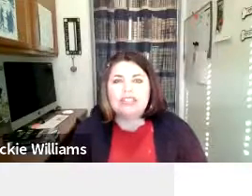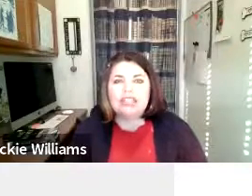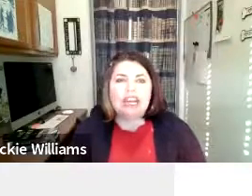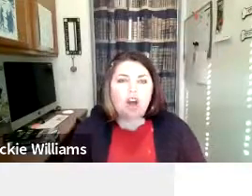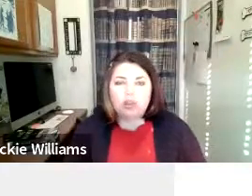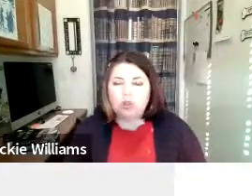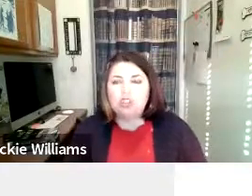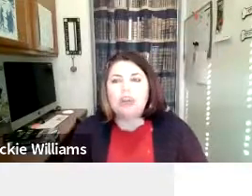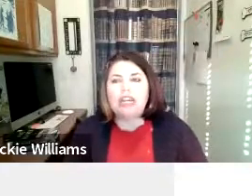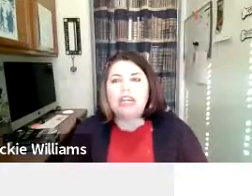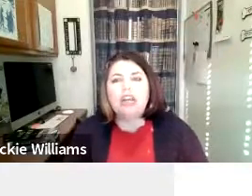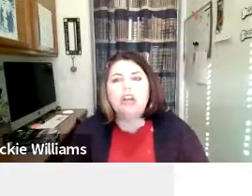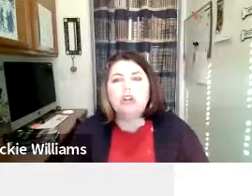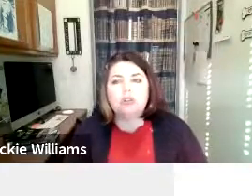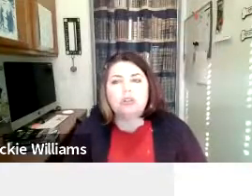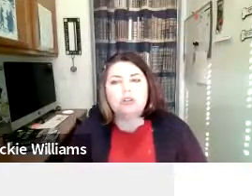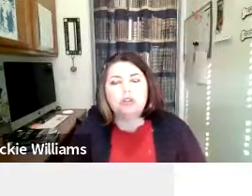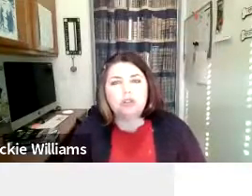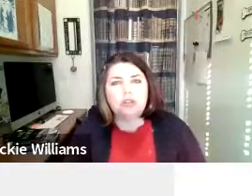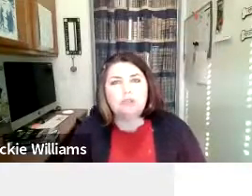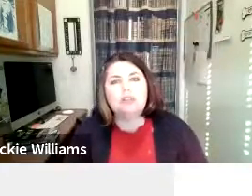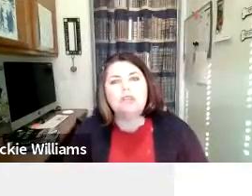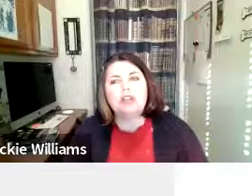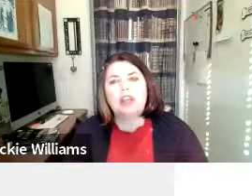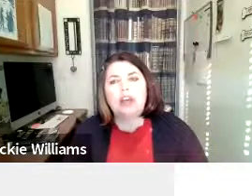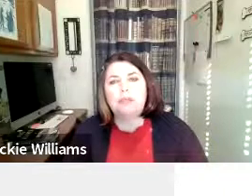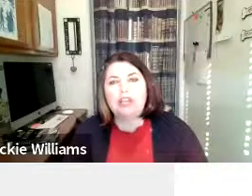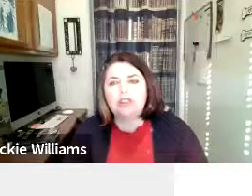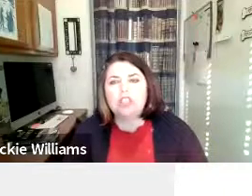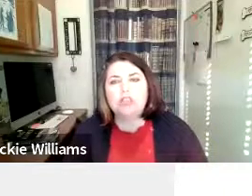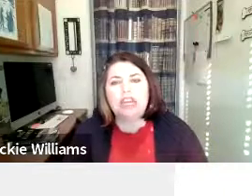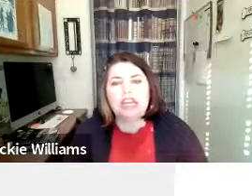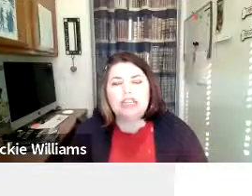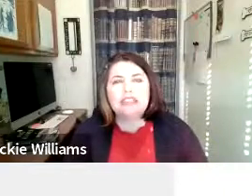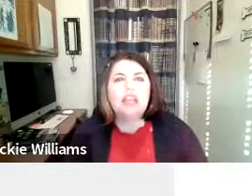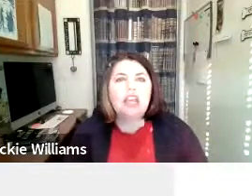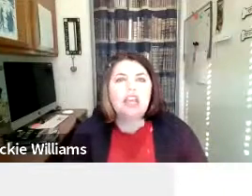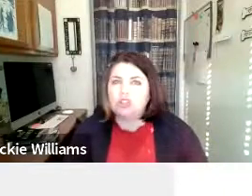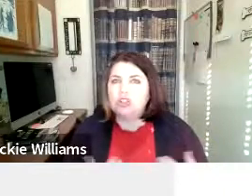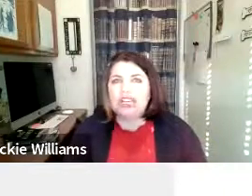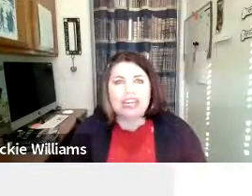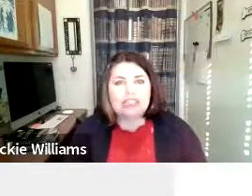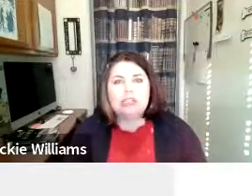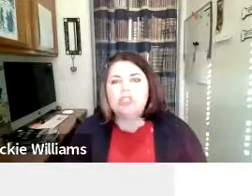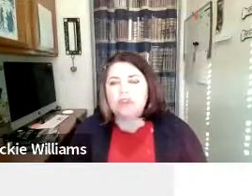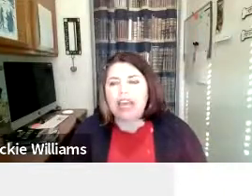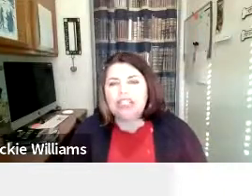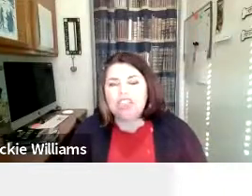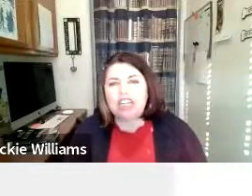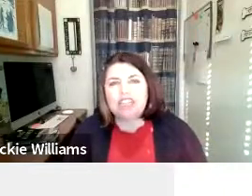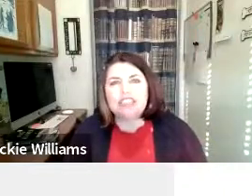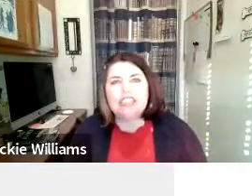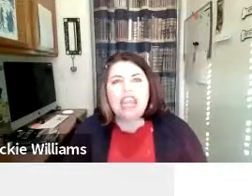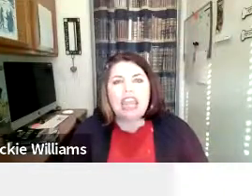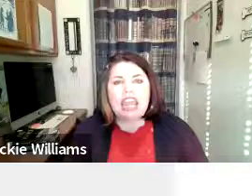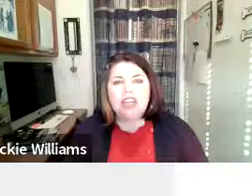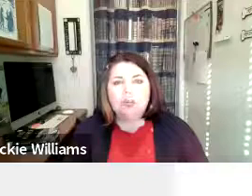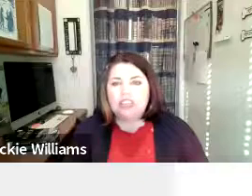things like on course training, culturally, culturally responsive pedagogy, trainings, student engagement strategies, and we're